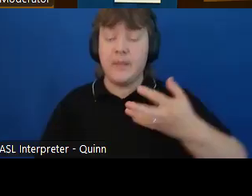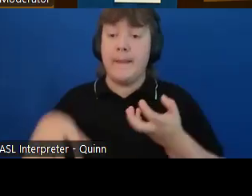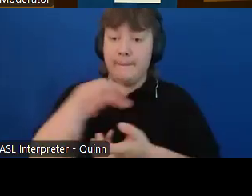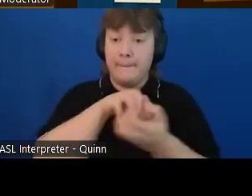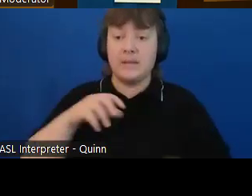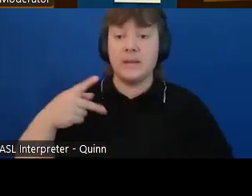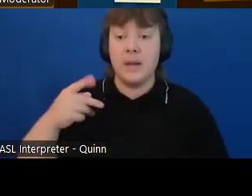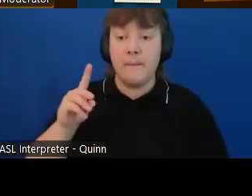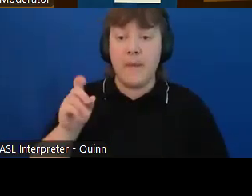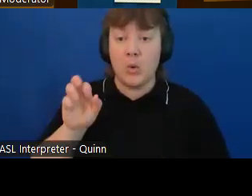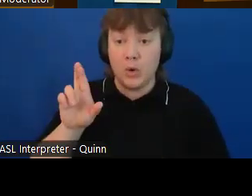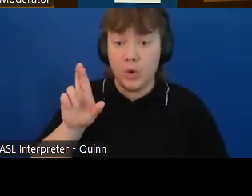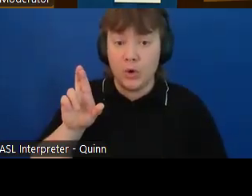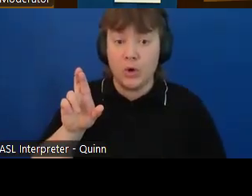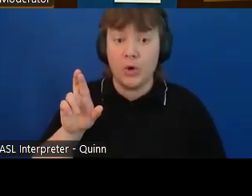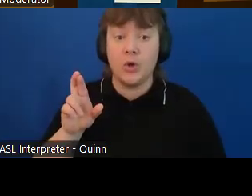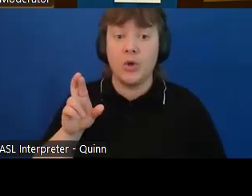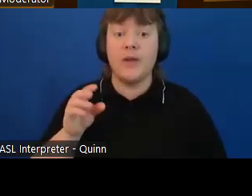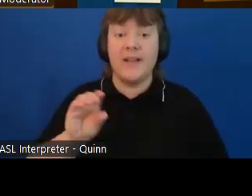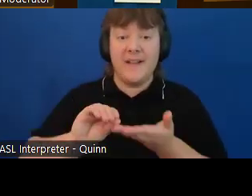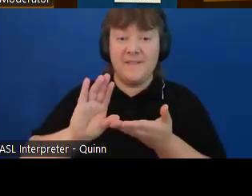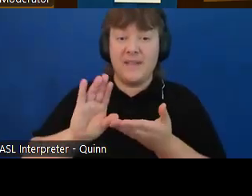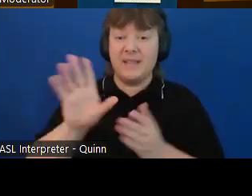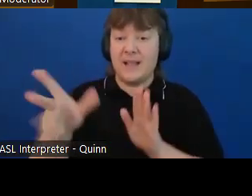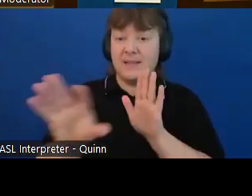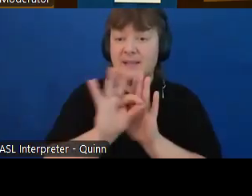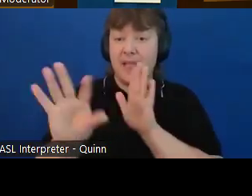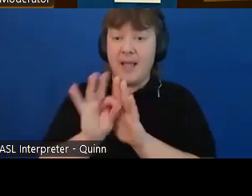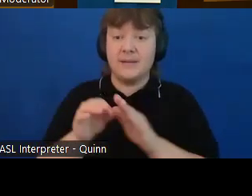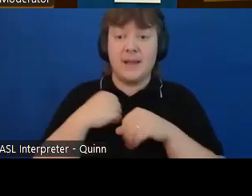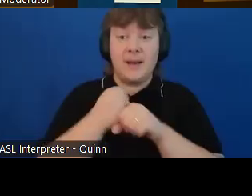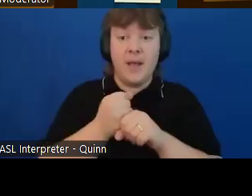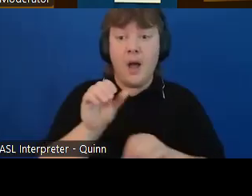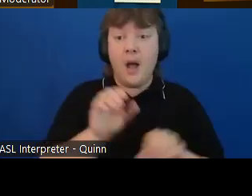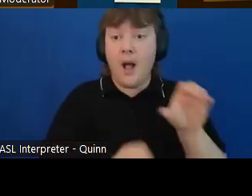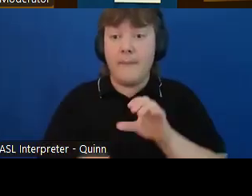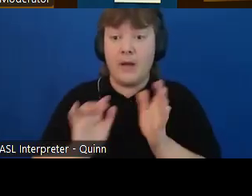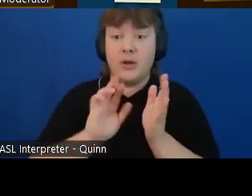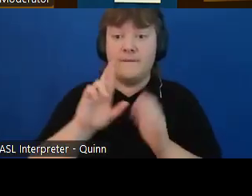in powder form. It's filled at selected compounding pharmacies. UR medicine strong